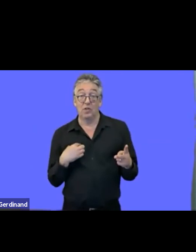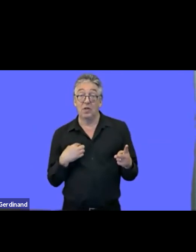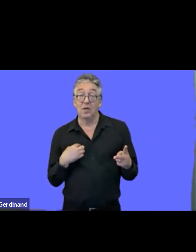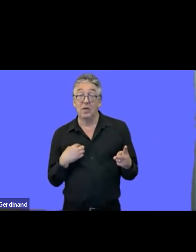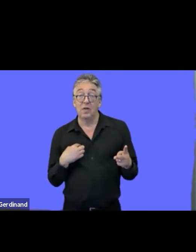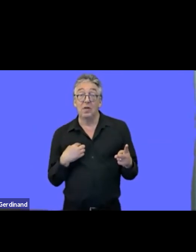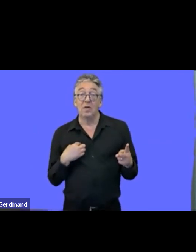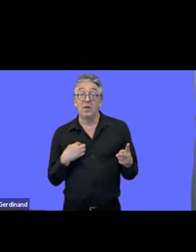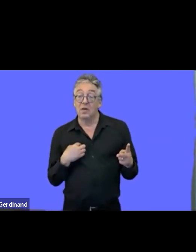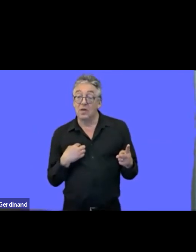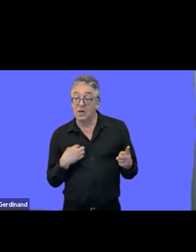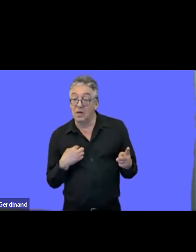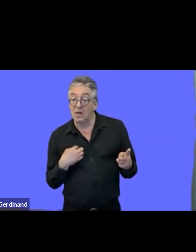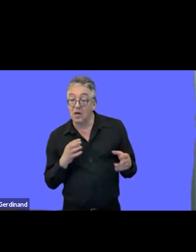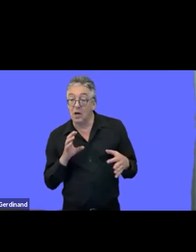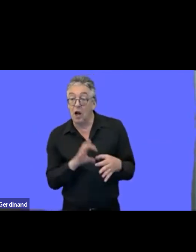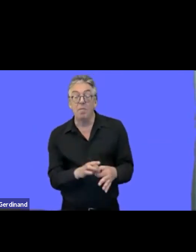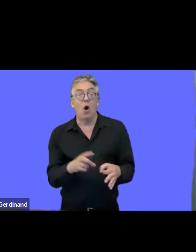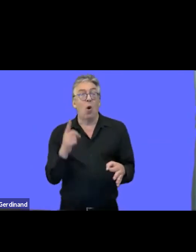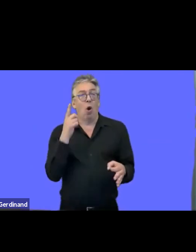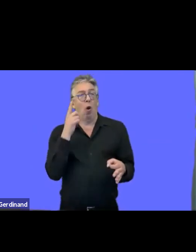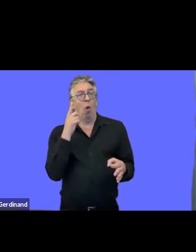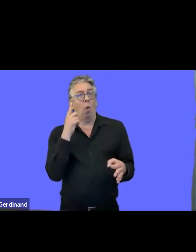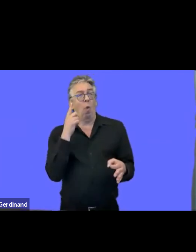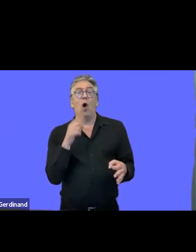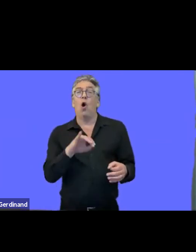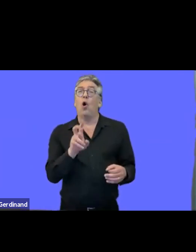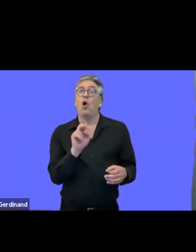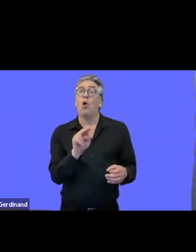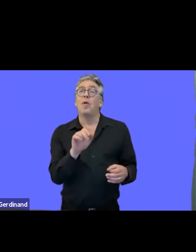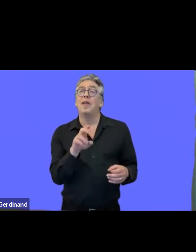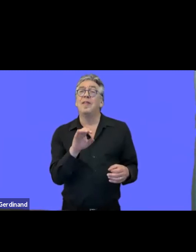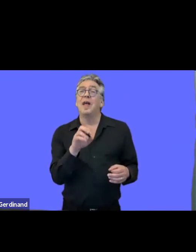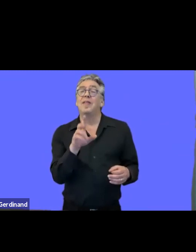by Juan to know what happened after the committee gave its view